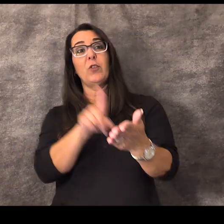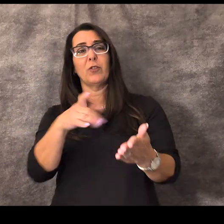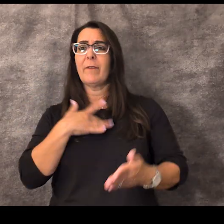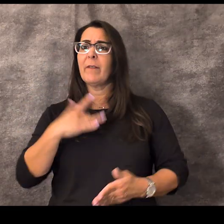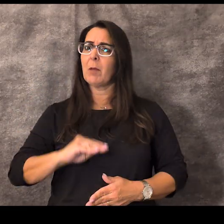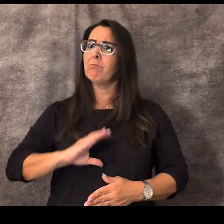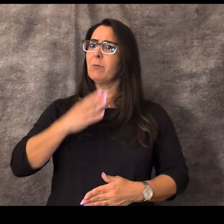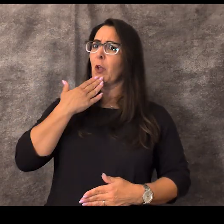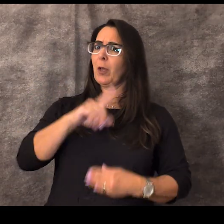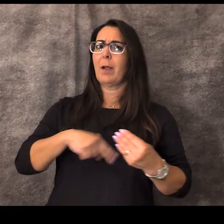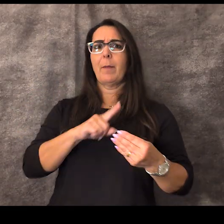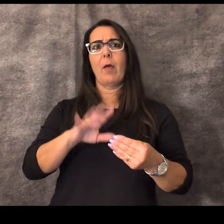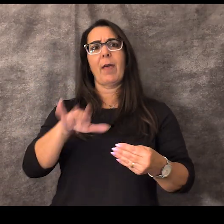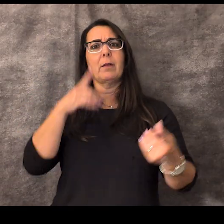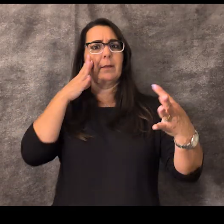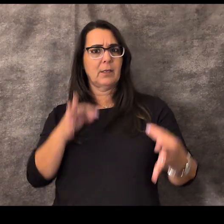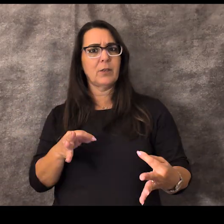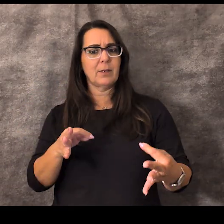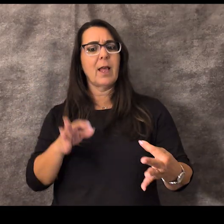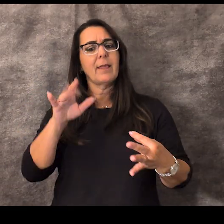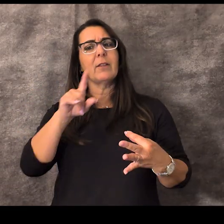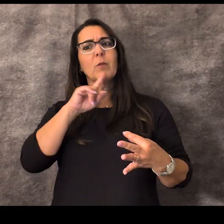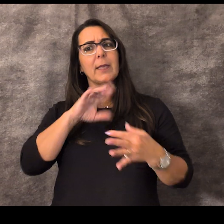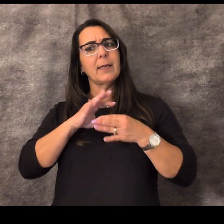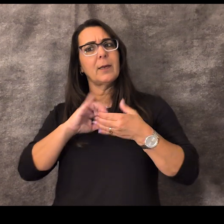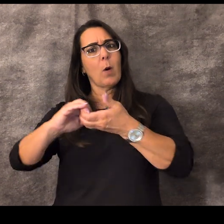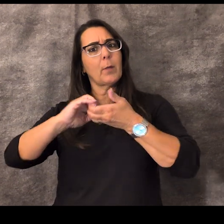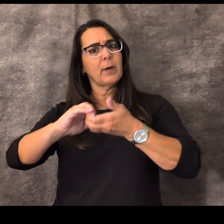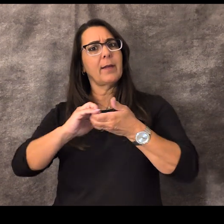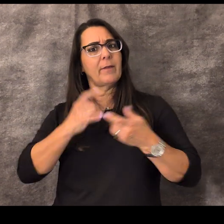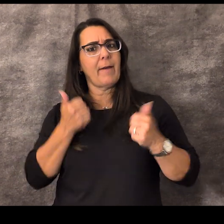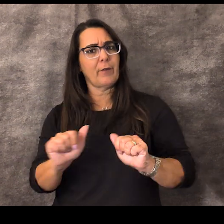it's it's part of a collective effort. (Michelle) Well, it's been wonderful.